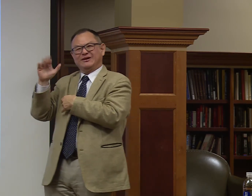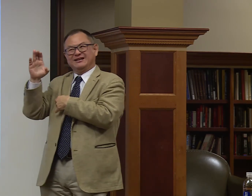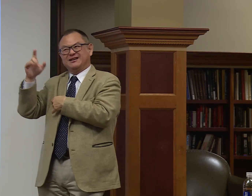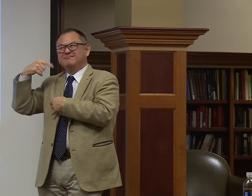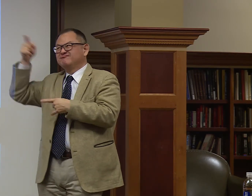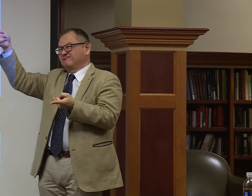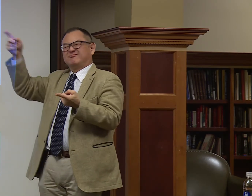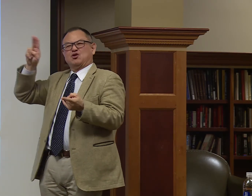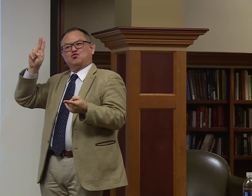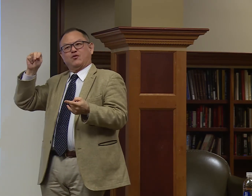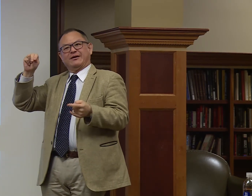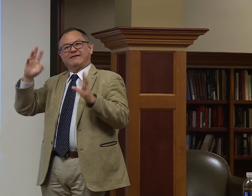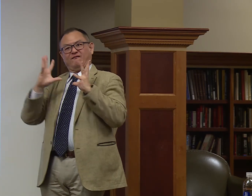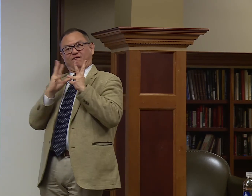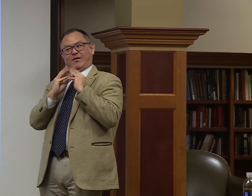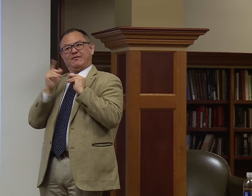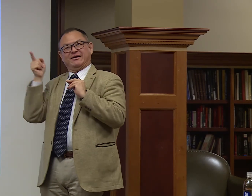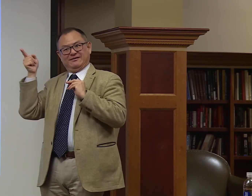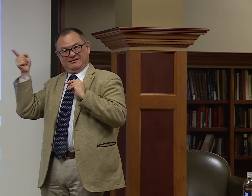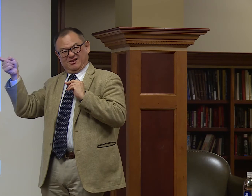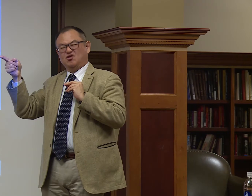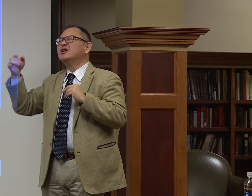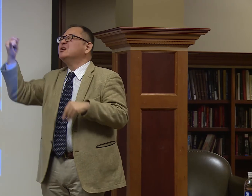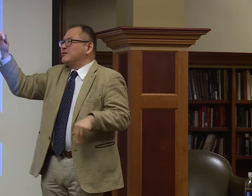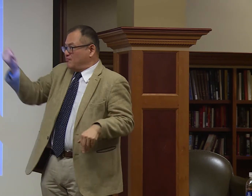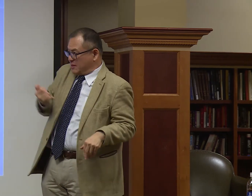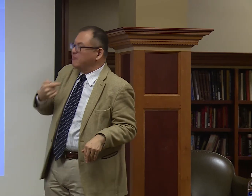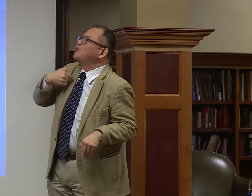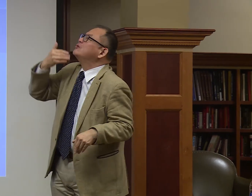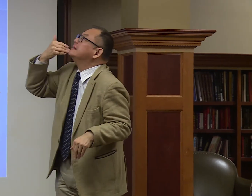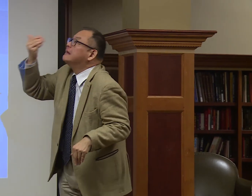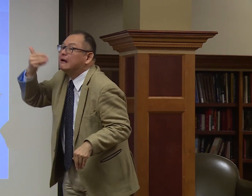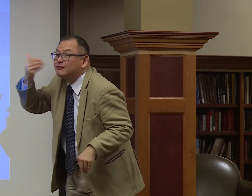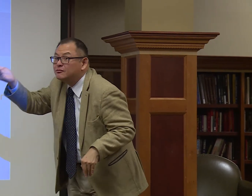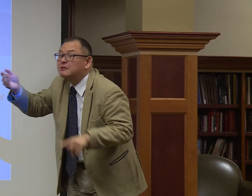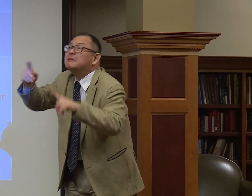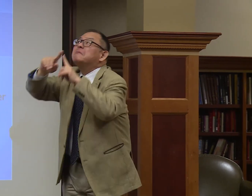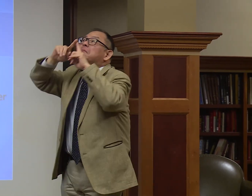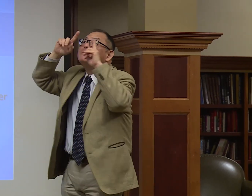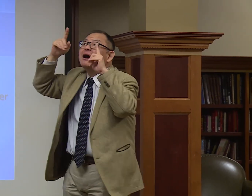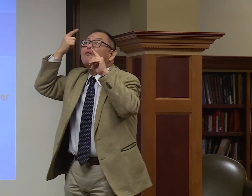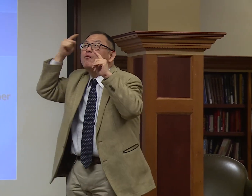Suppose you're invited to present at a conference, and you thank them for that invitation,